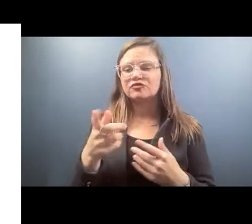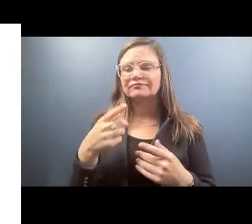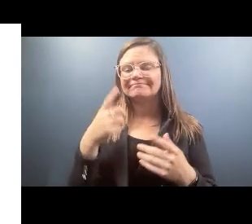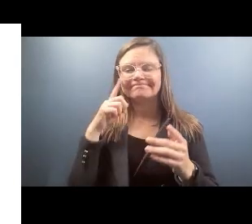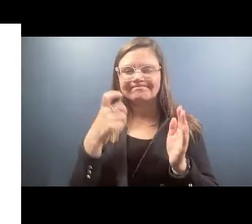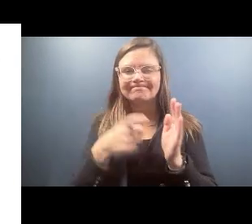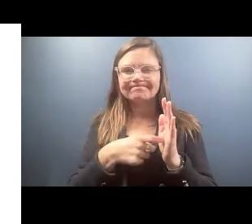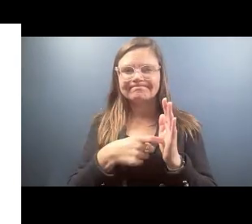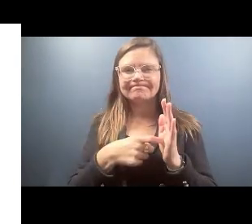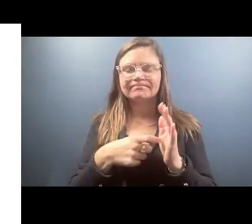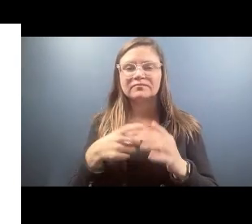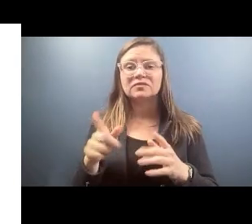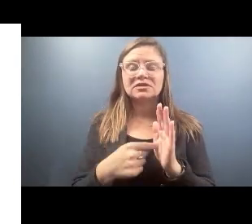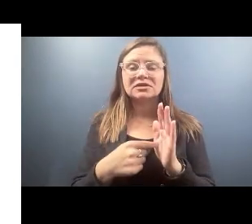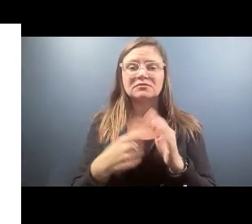Here's an example of a general data need.